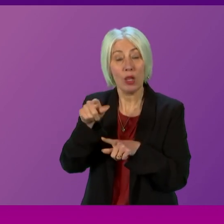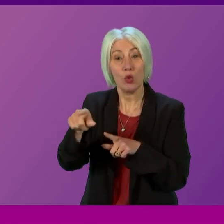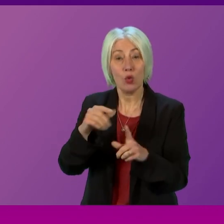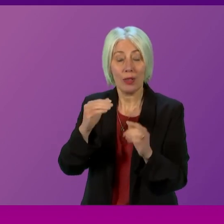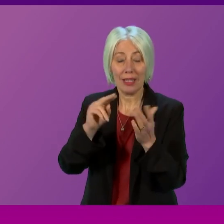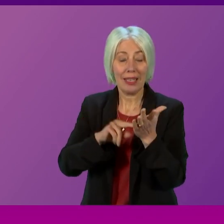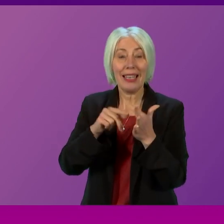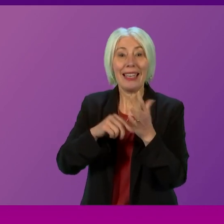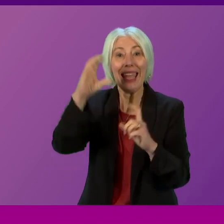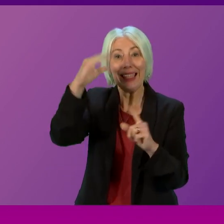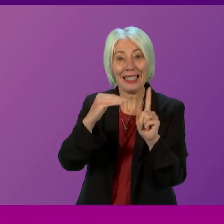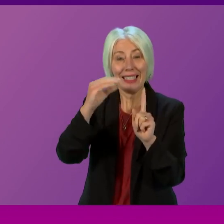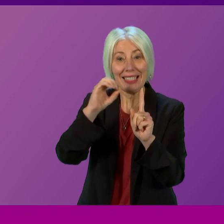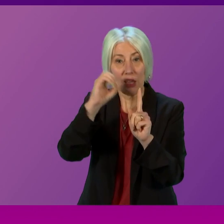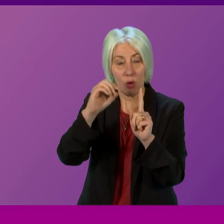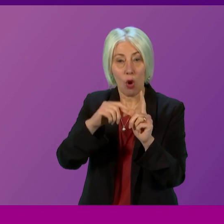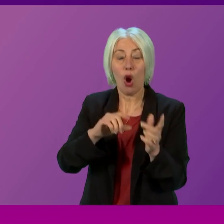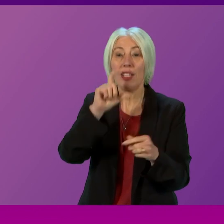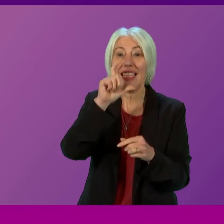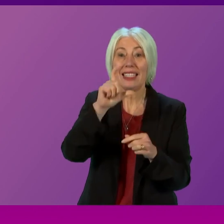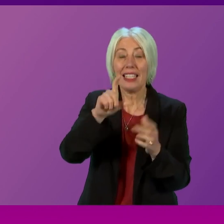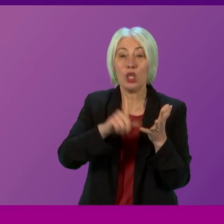On the issue of carbon capture, utilisation and storage and the Acorn project, we continue